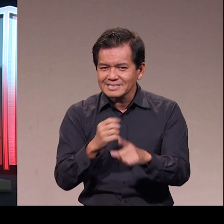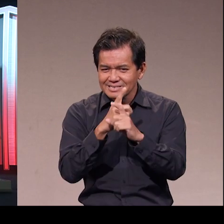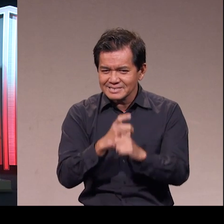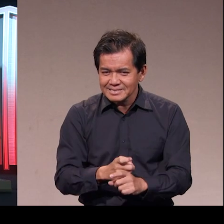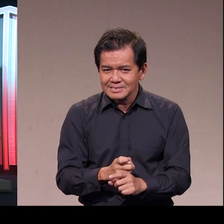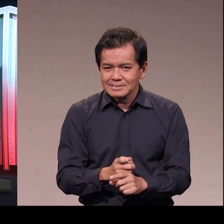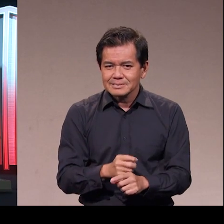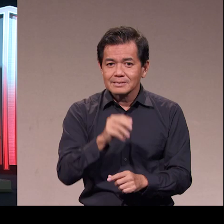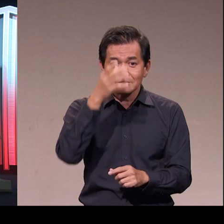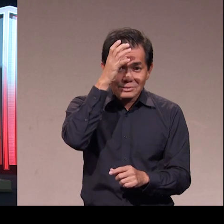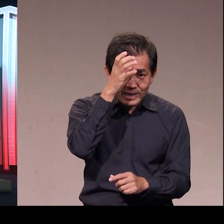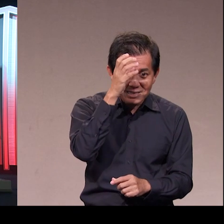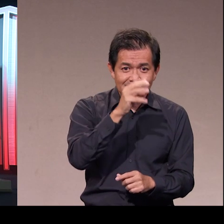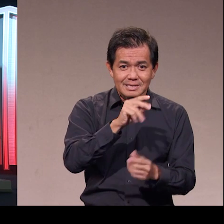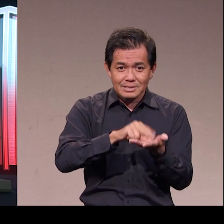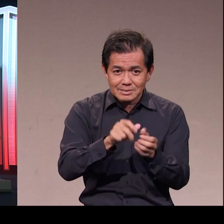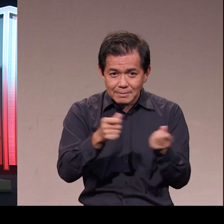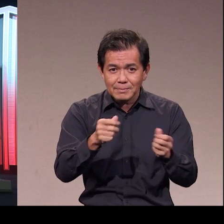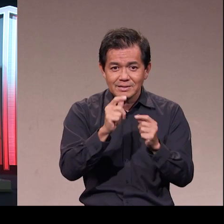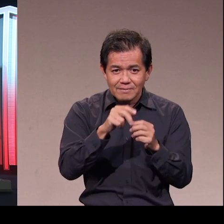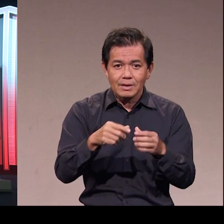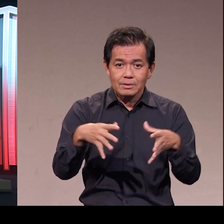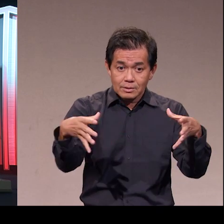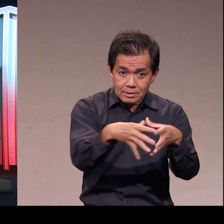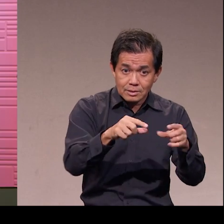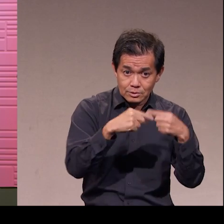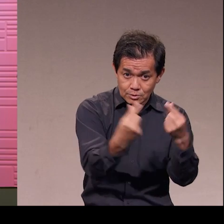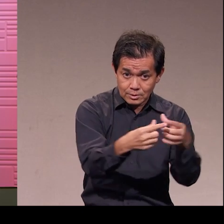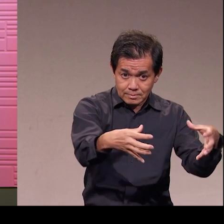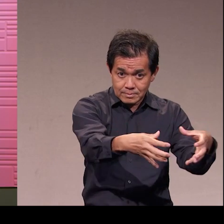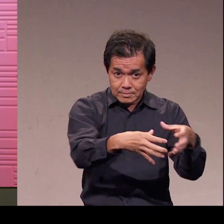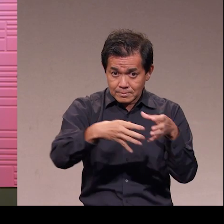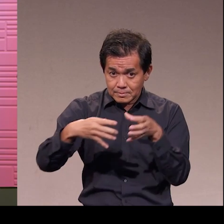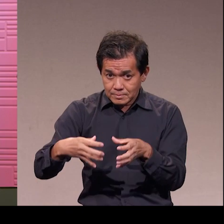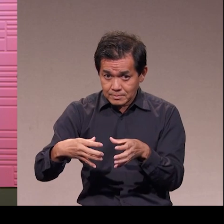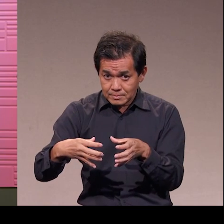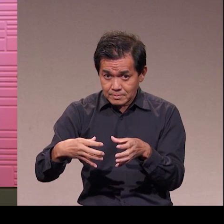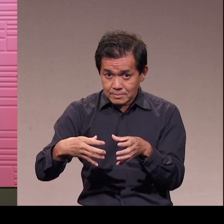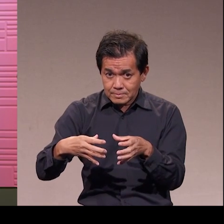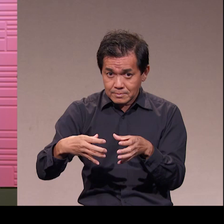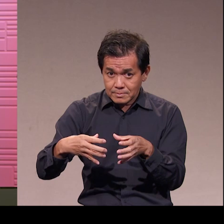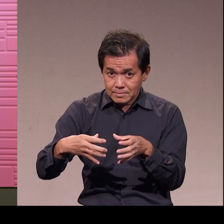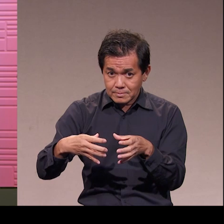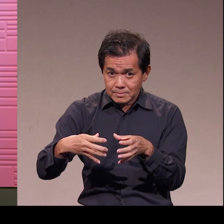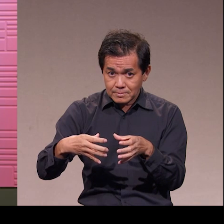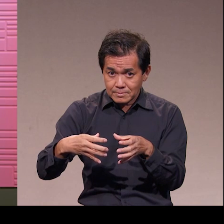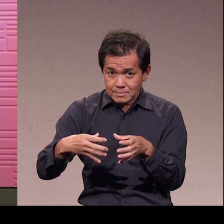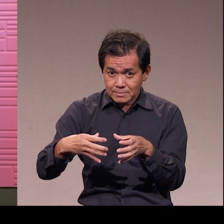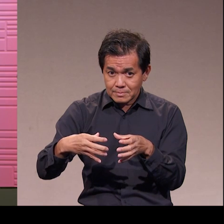I joined in enthusiastic singing of familiar songs. You know, I'm not a great singer but still,